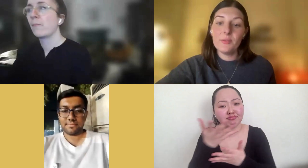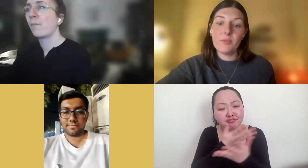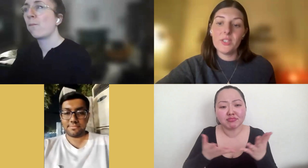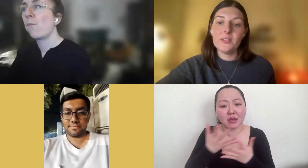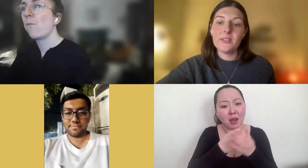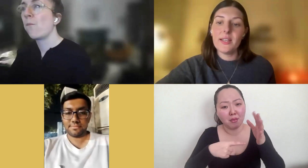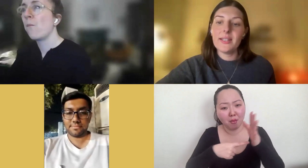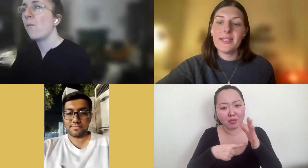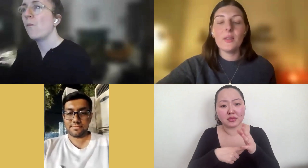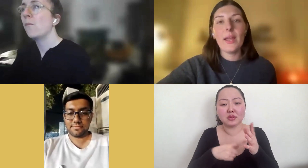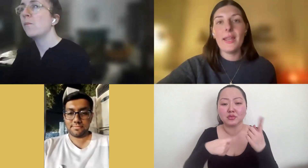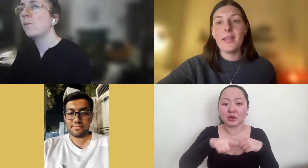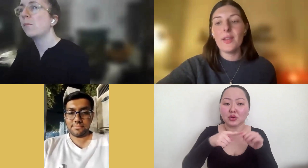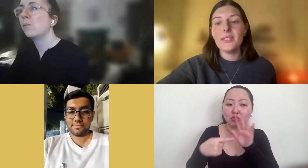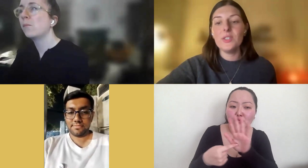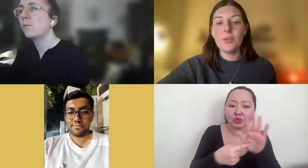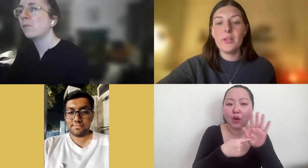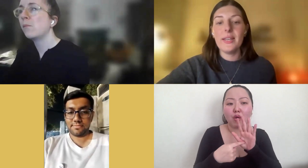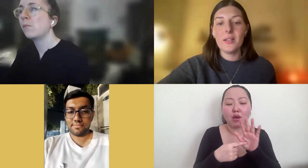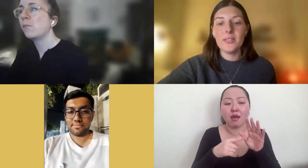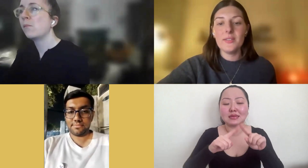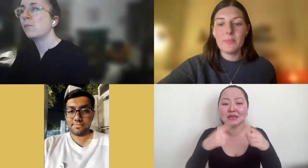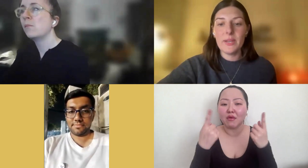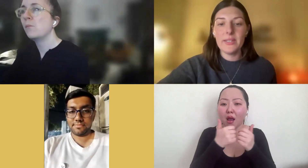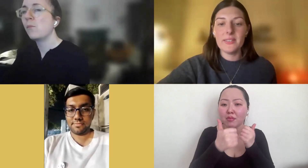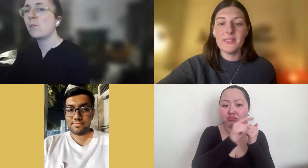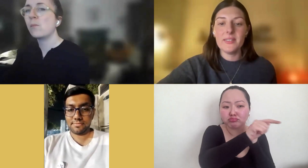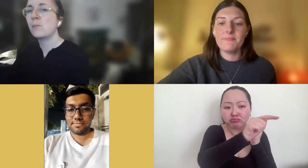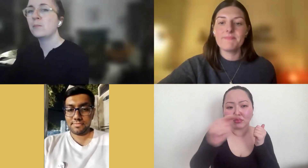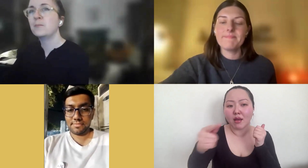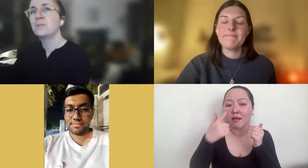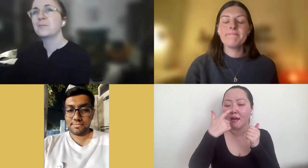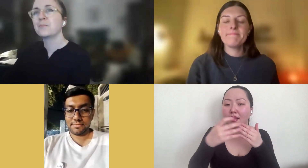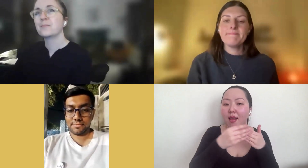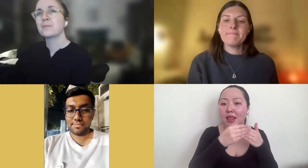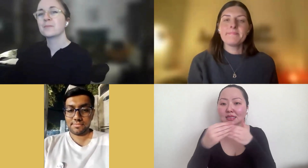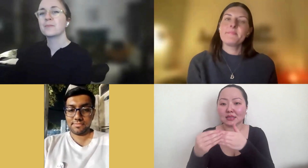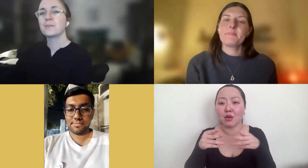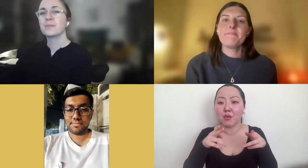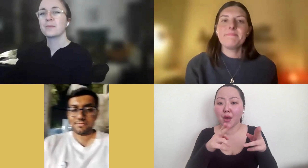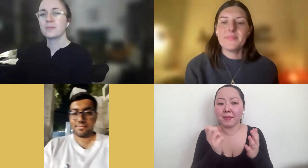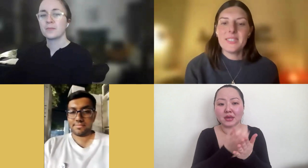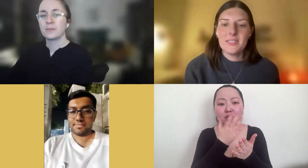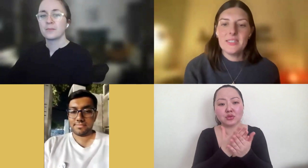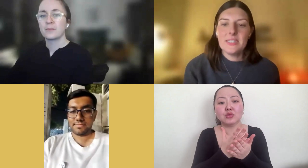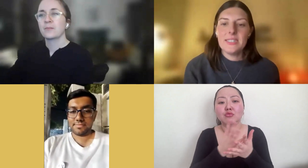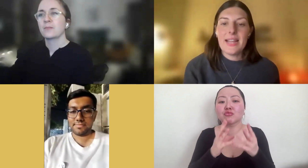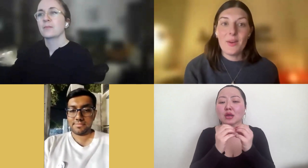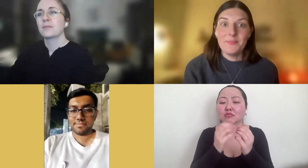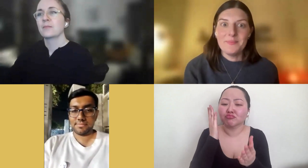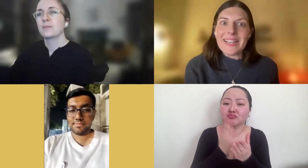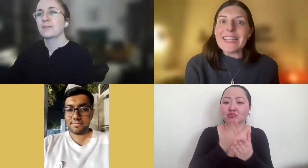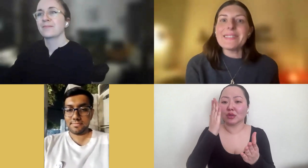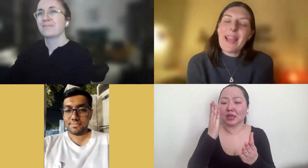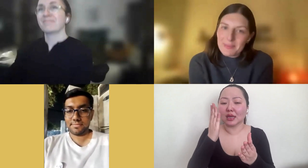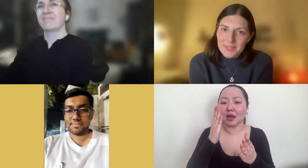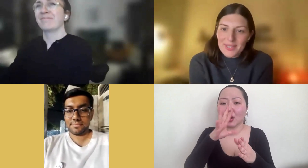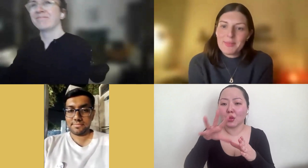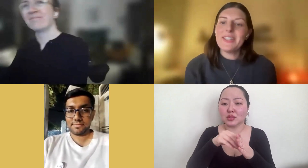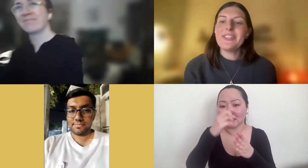in different regions can lead the way in creating truly inclusive experiences. Now it is my absolute